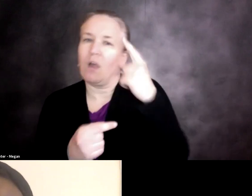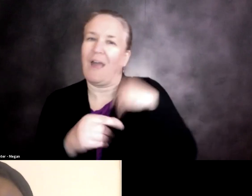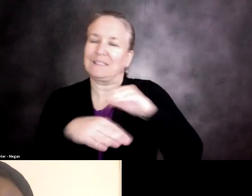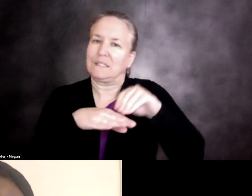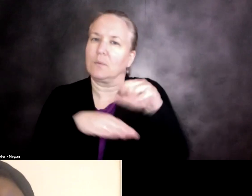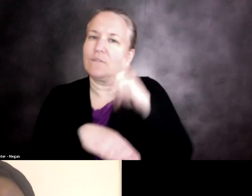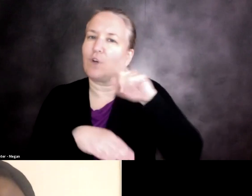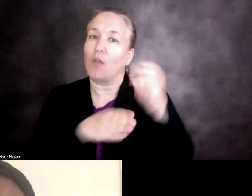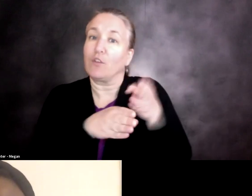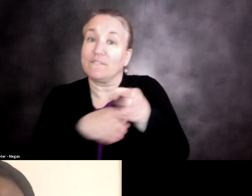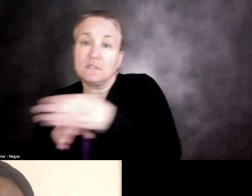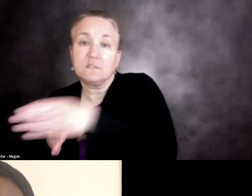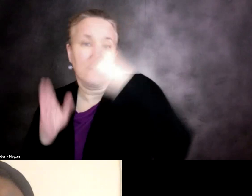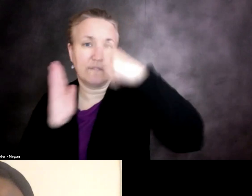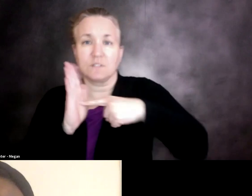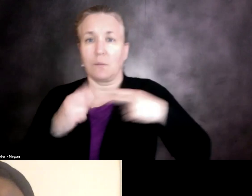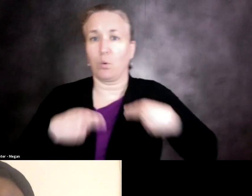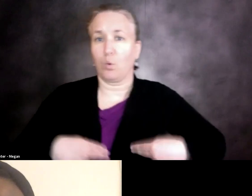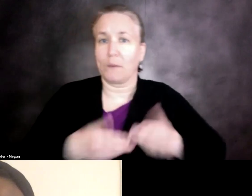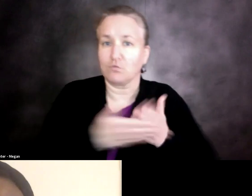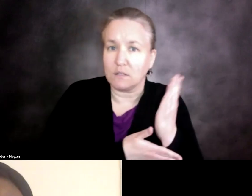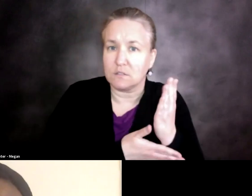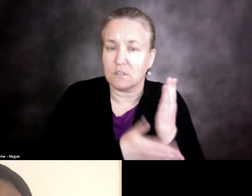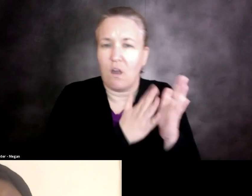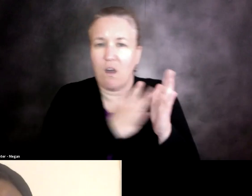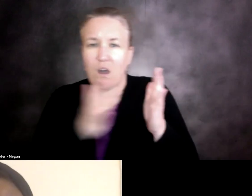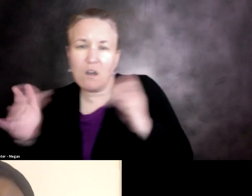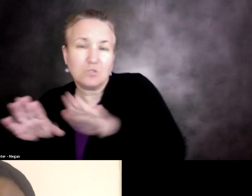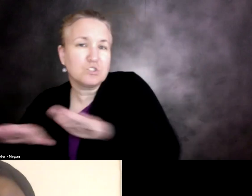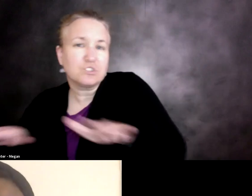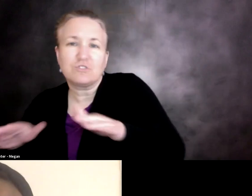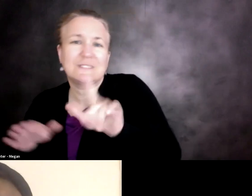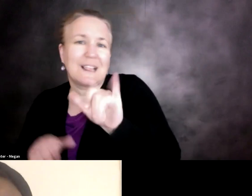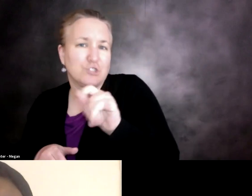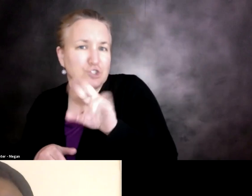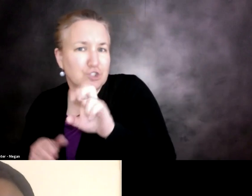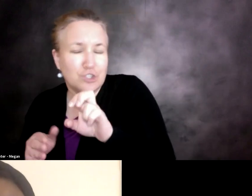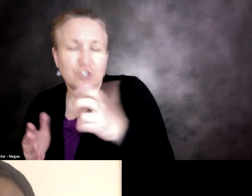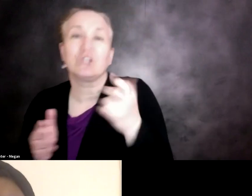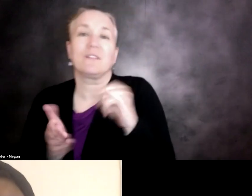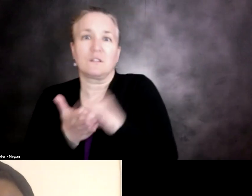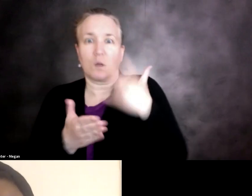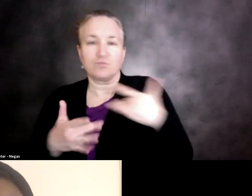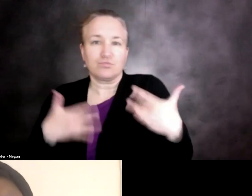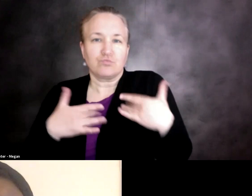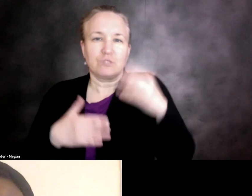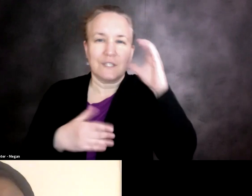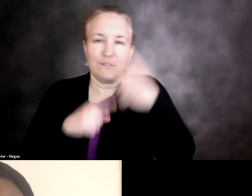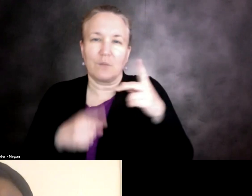ranging from human rights to children's literature. And that's why we're so eager to hear from Professor George as part of this series.